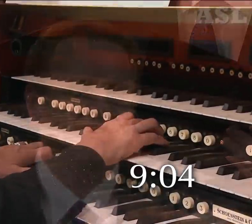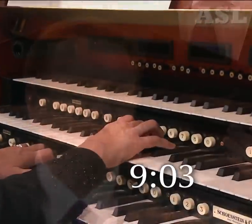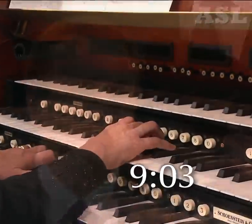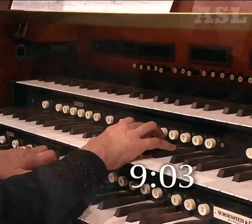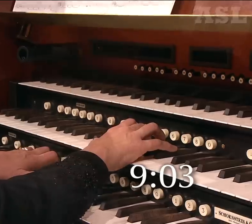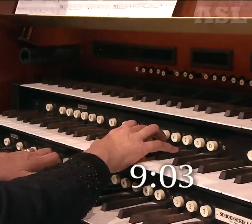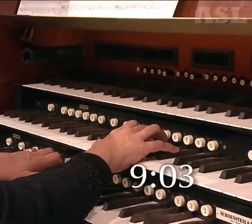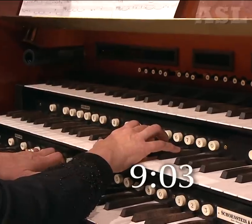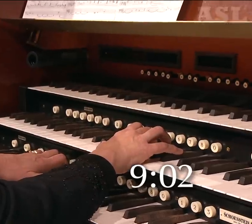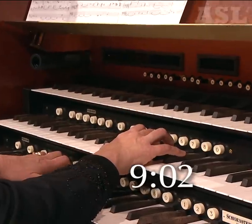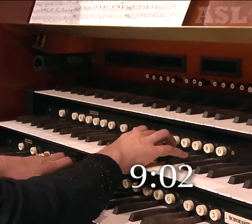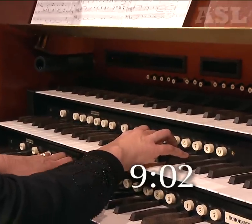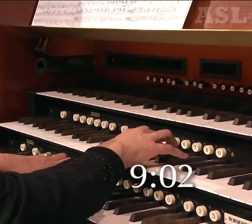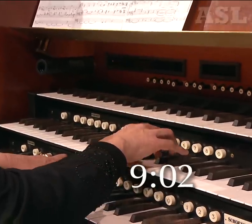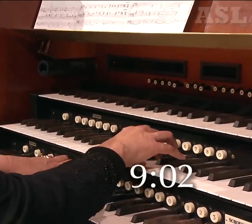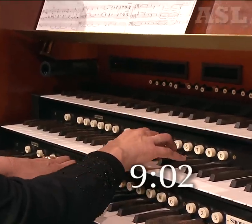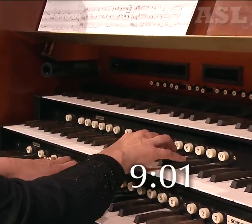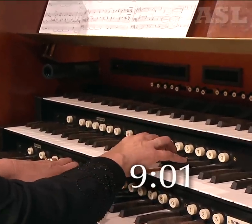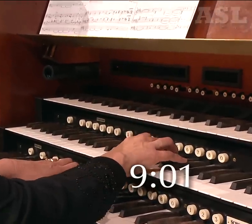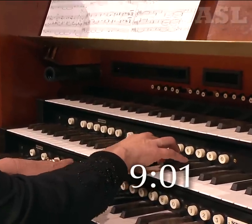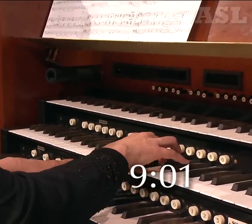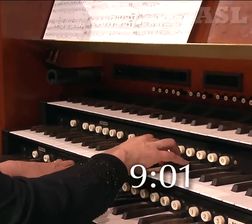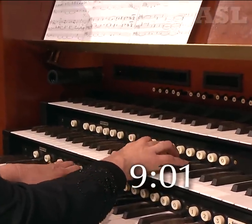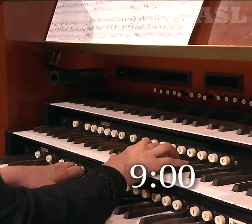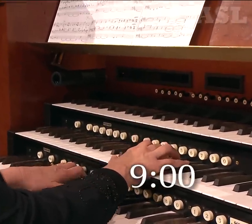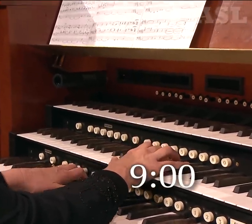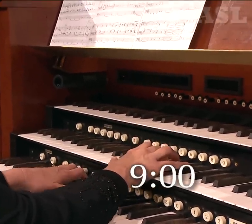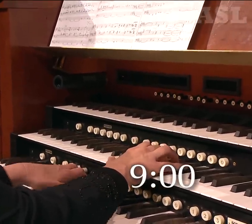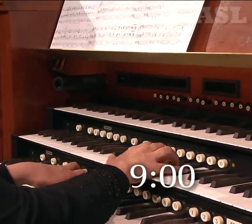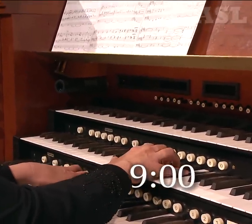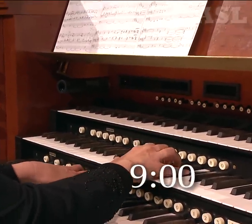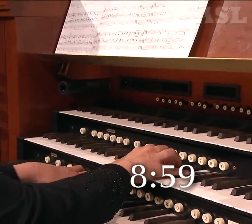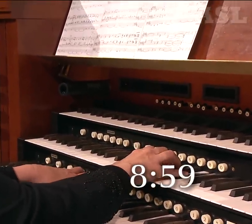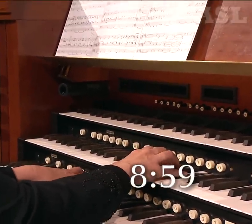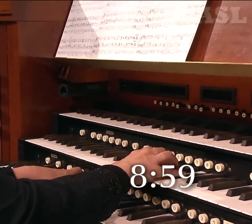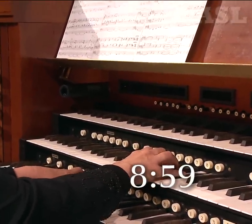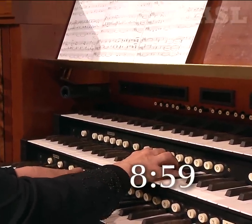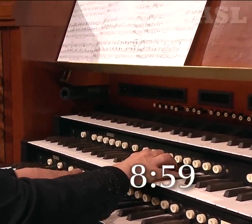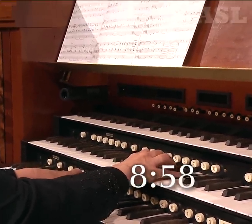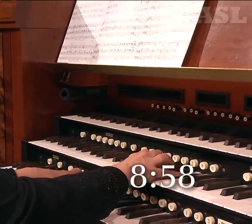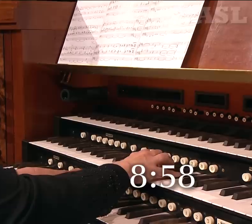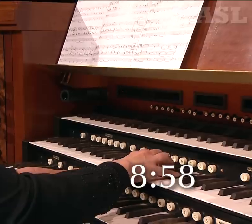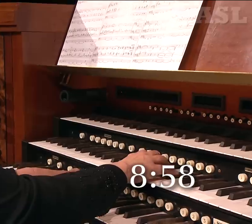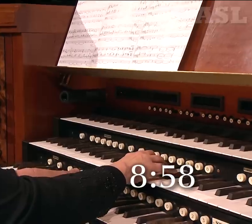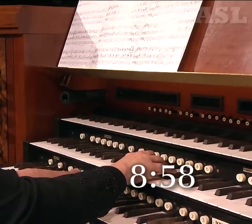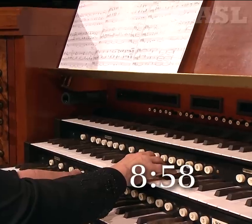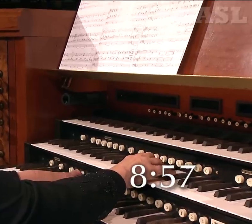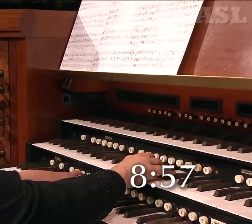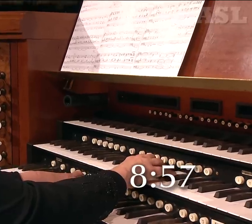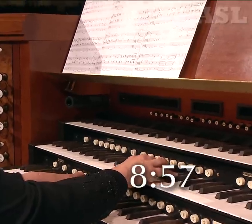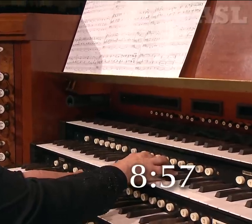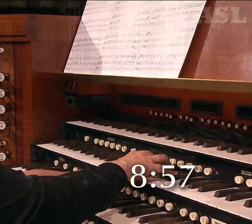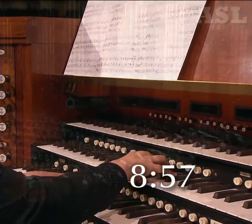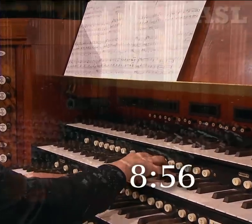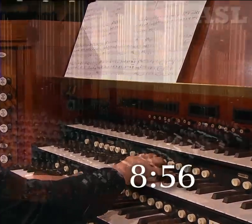THIS IS THE ENGLISH CLOSED CAPTION CHANNEL OF THE CHURCH OF JESUS CHRIST OF LATTER-DAY SAINTS.